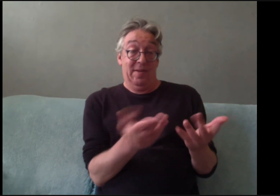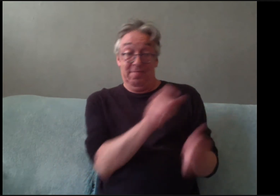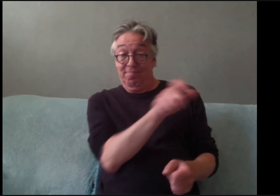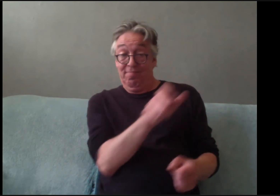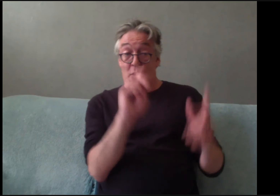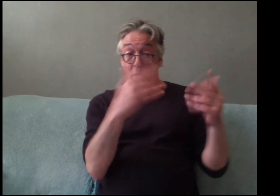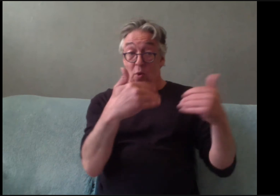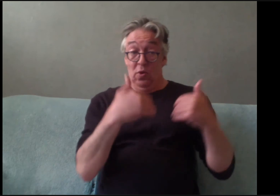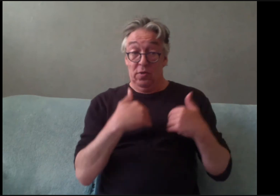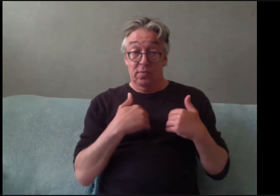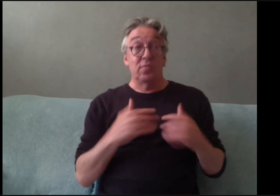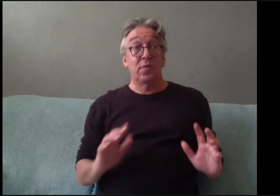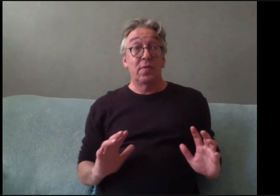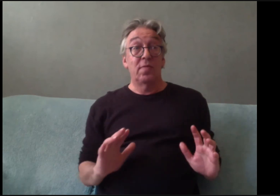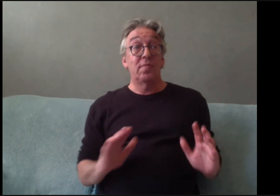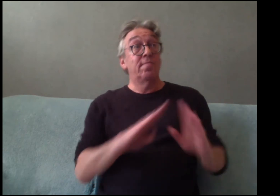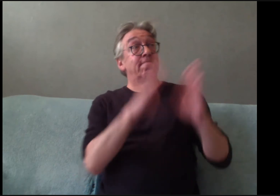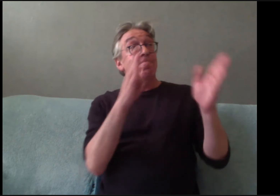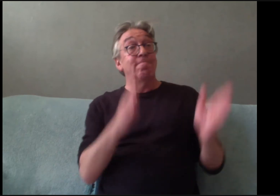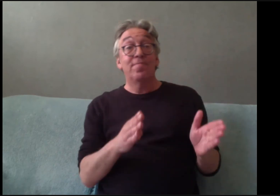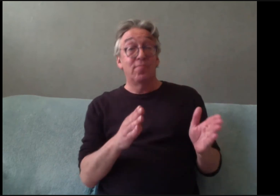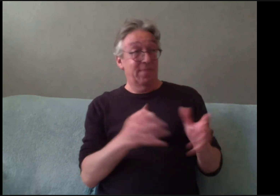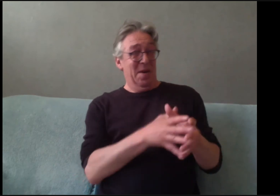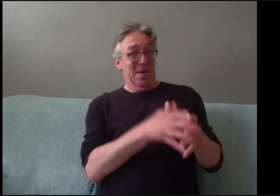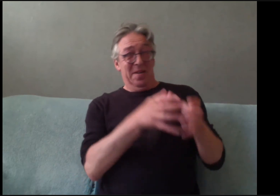even more difficult than usual with restrictive measures.